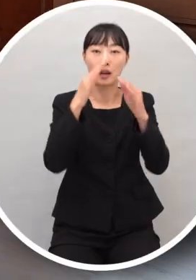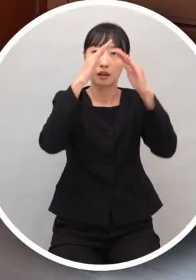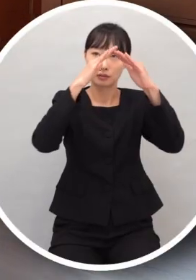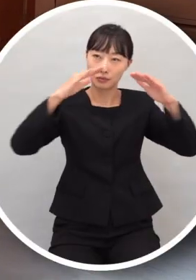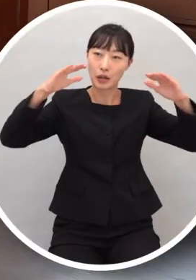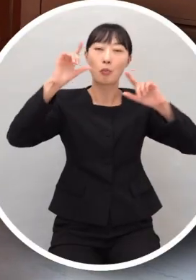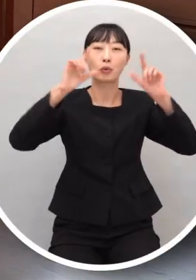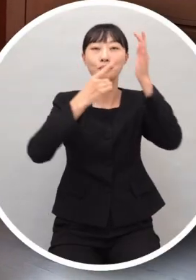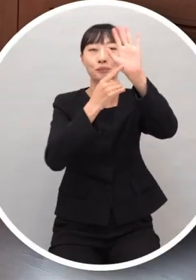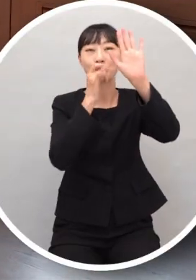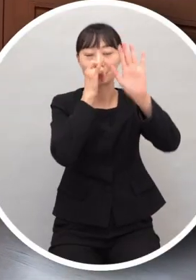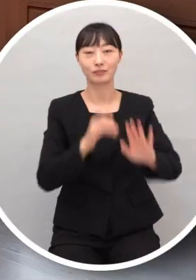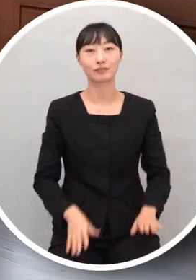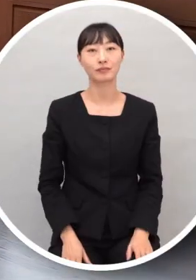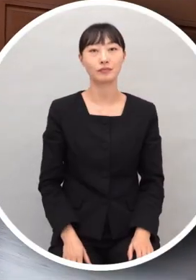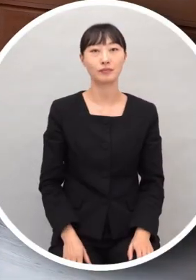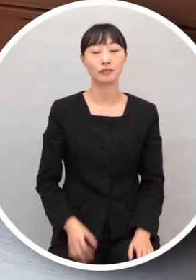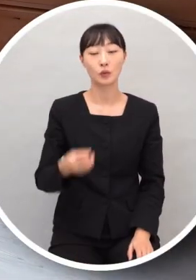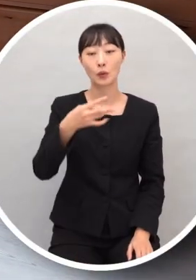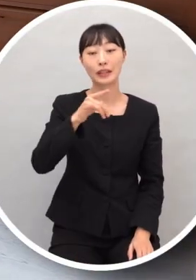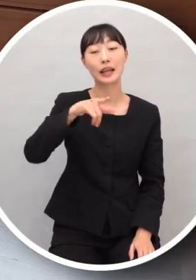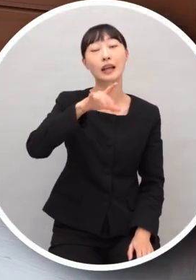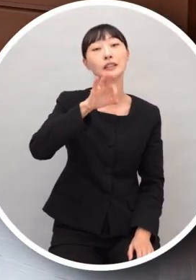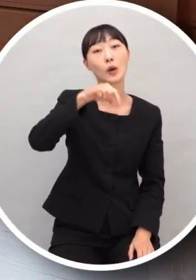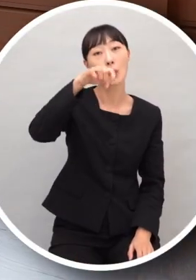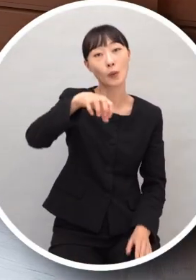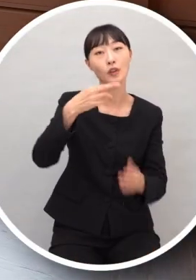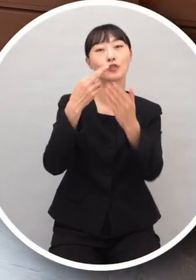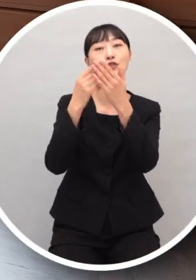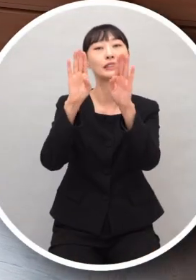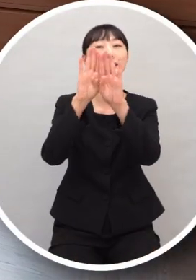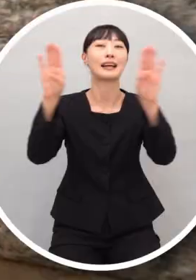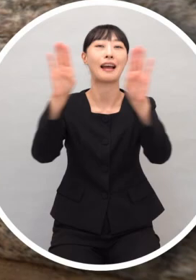Not only that, the daecheongmaru(대청마루) area gained glass windows and became an indoor room.